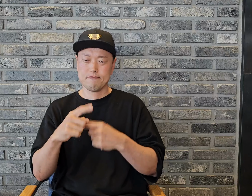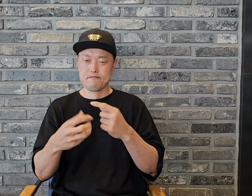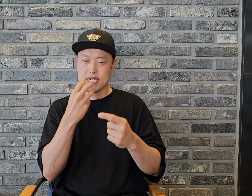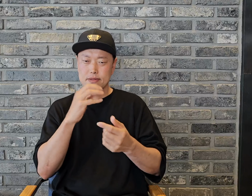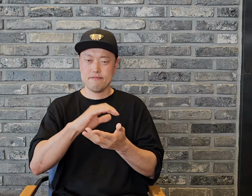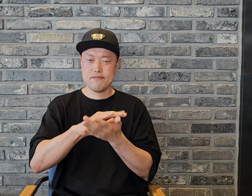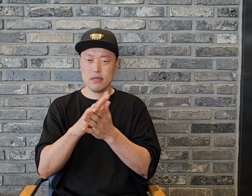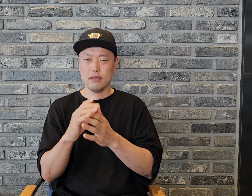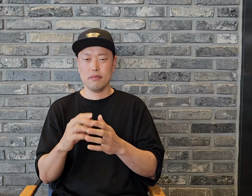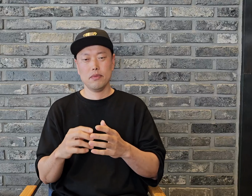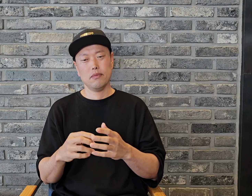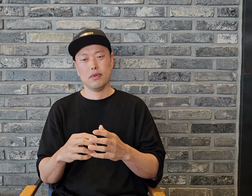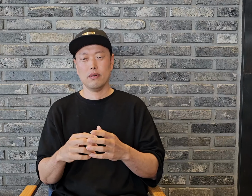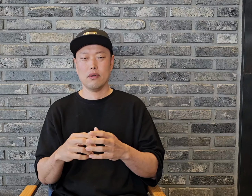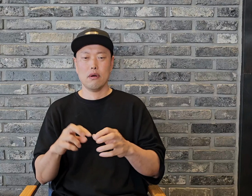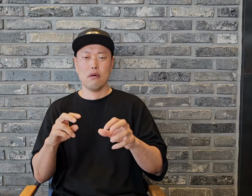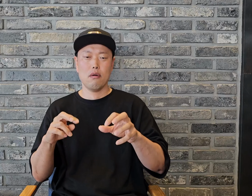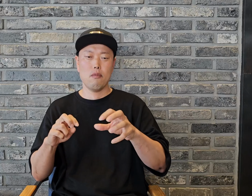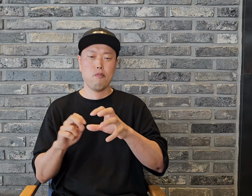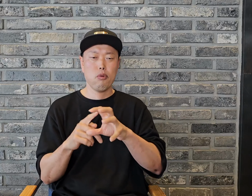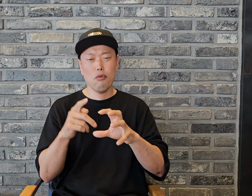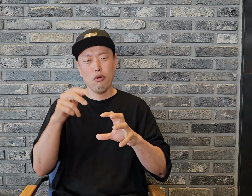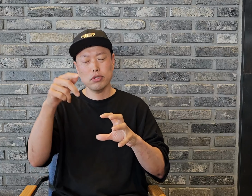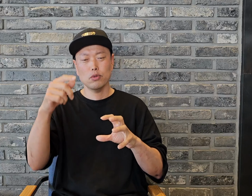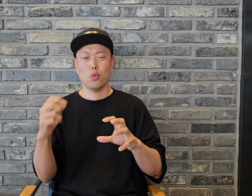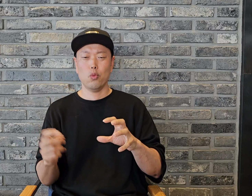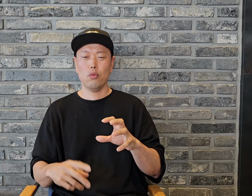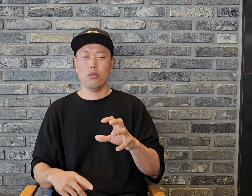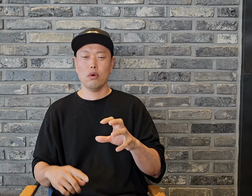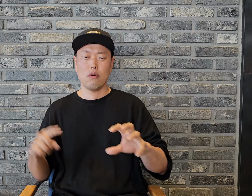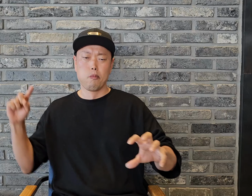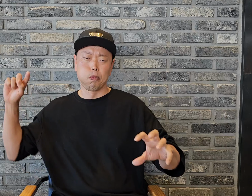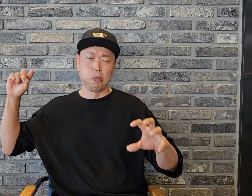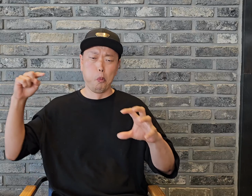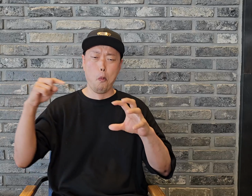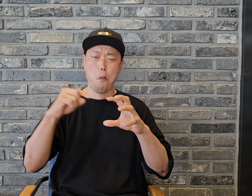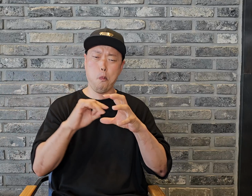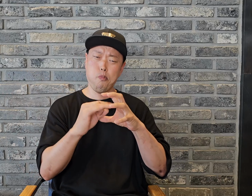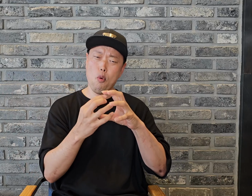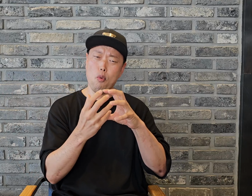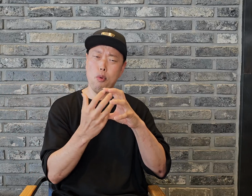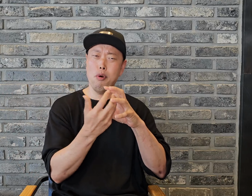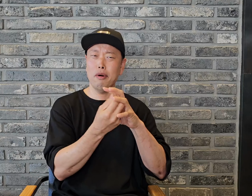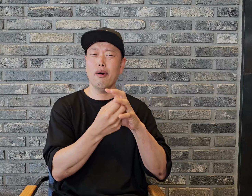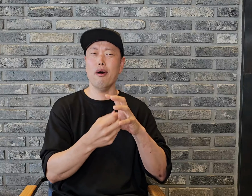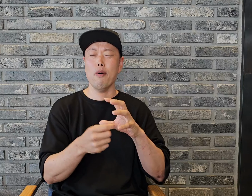Try this and that and change the sign.